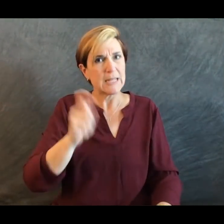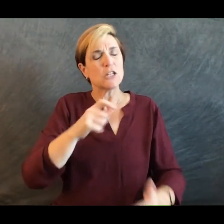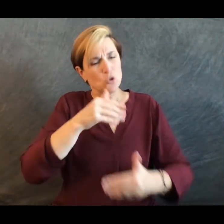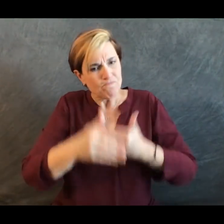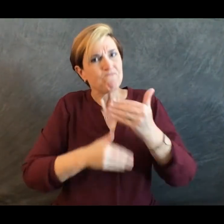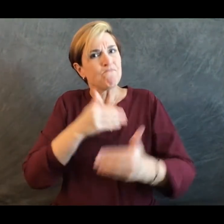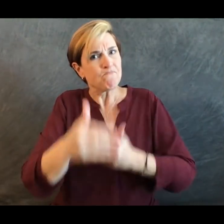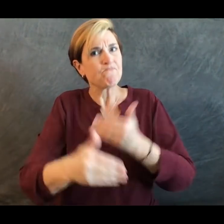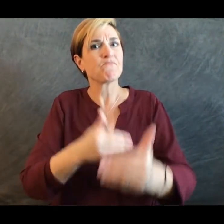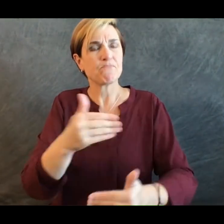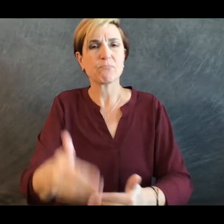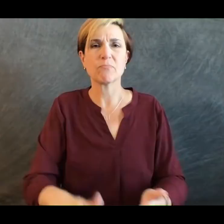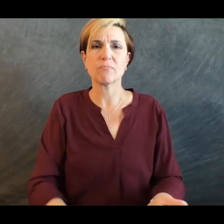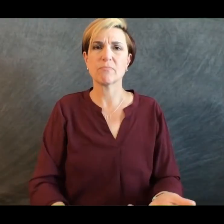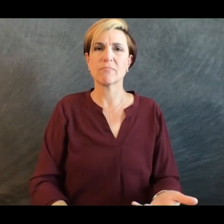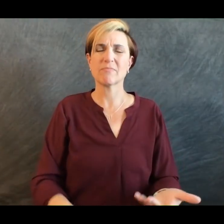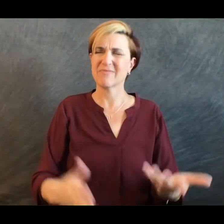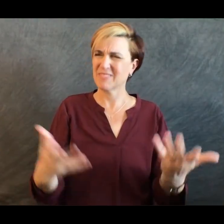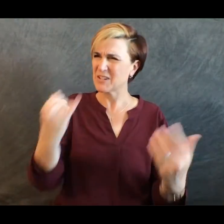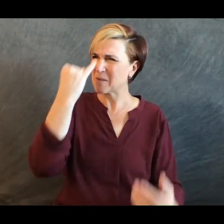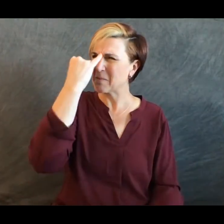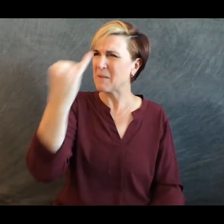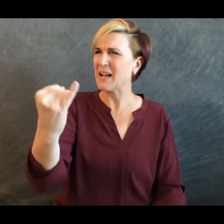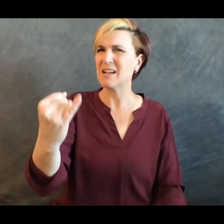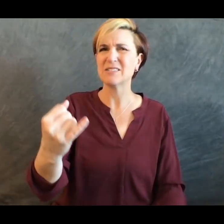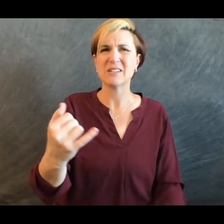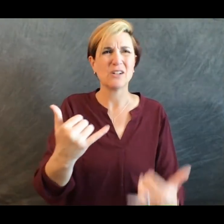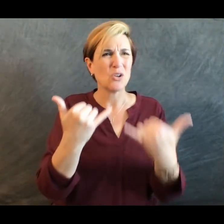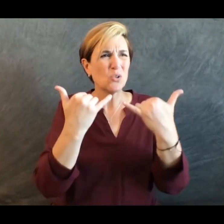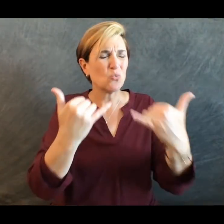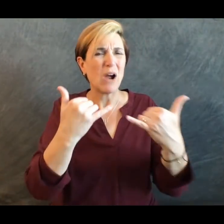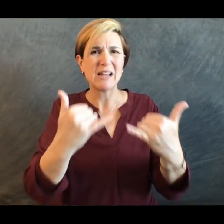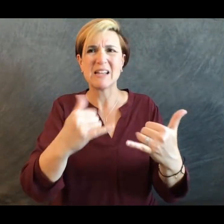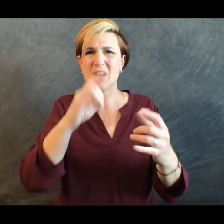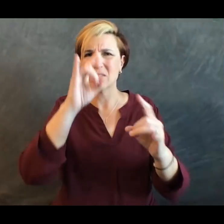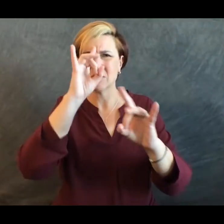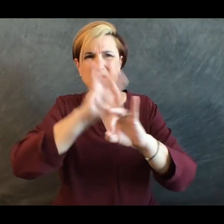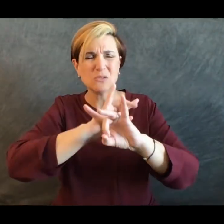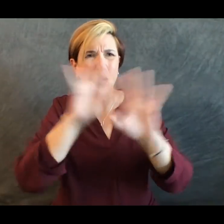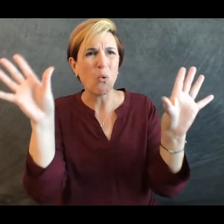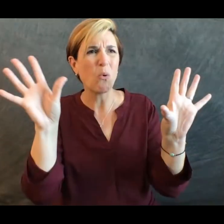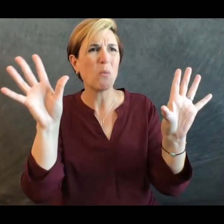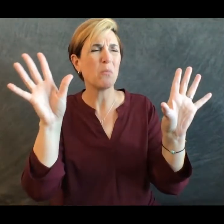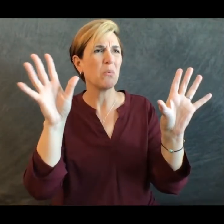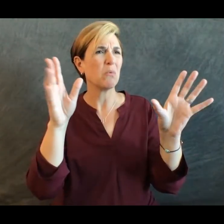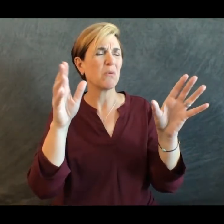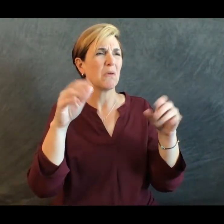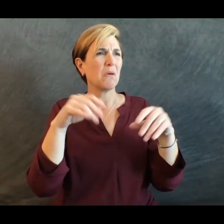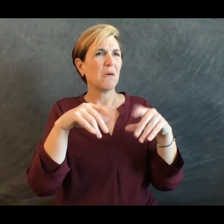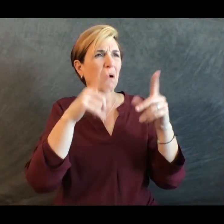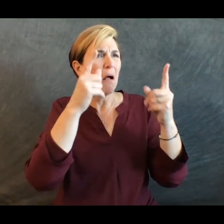horrible period this horrible dark period where this this monster came and